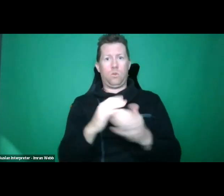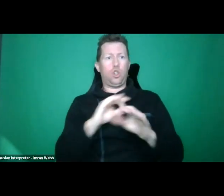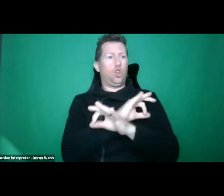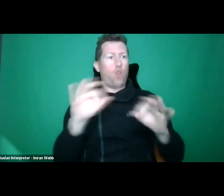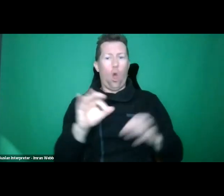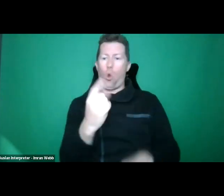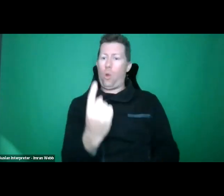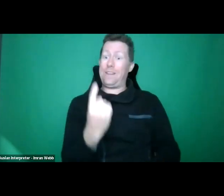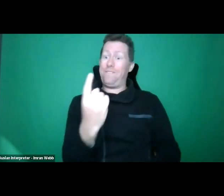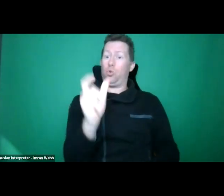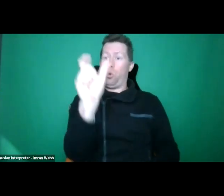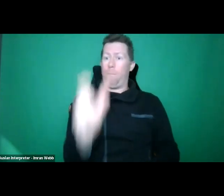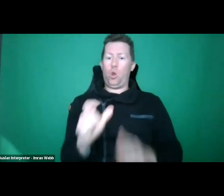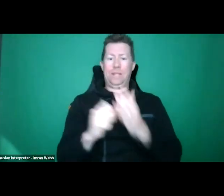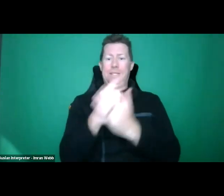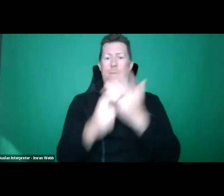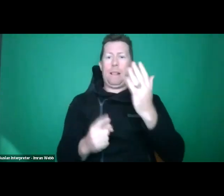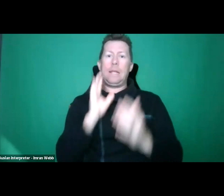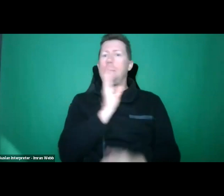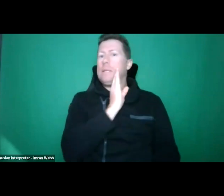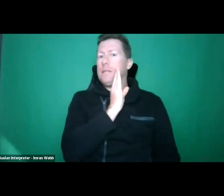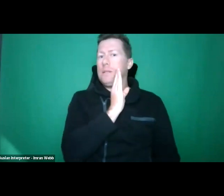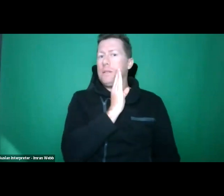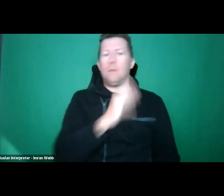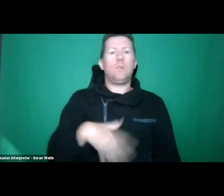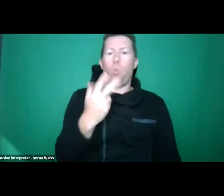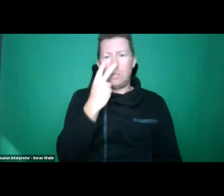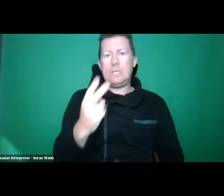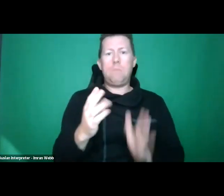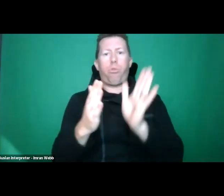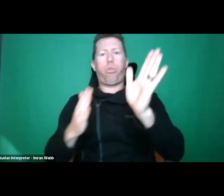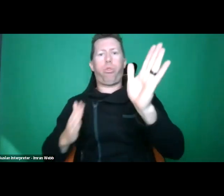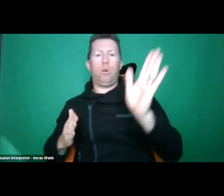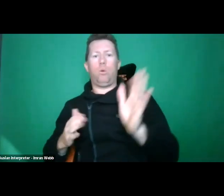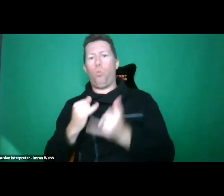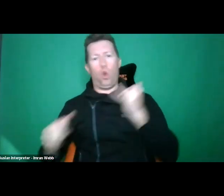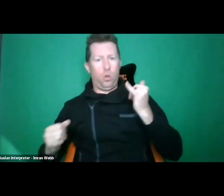with disability is left behind. And what the pilot programs did